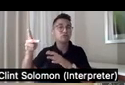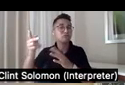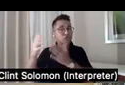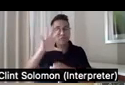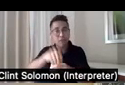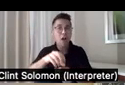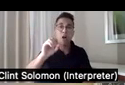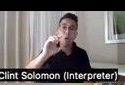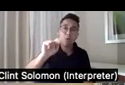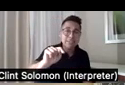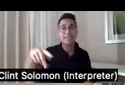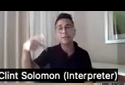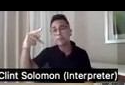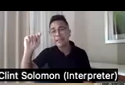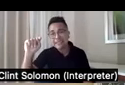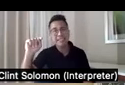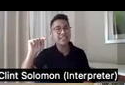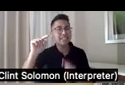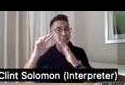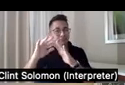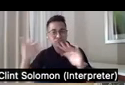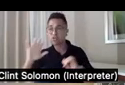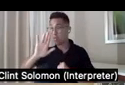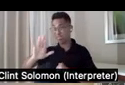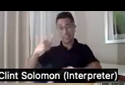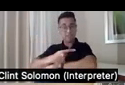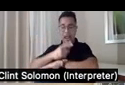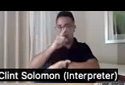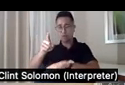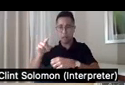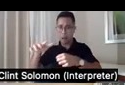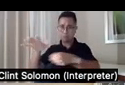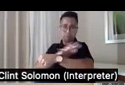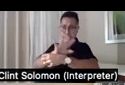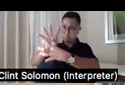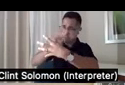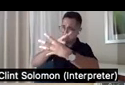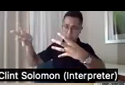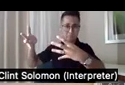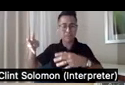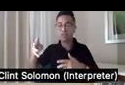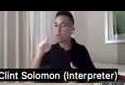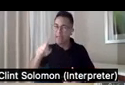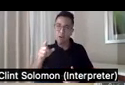so their days are so full that they actually have far fewer experiences